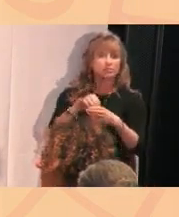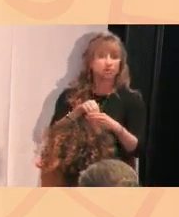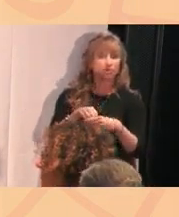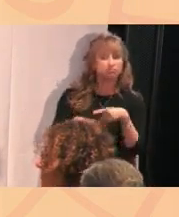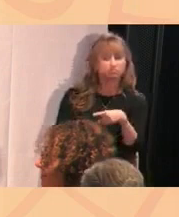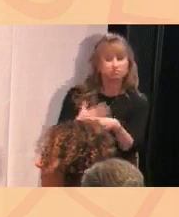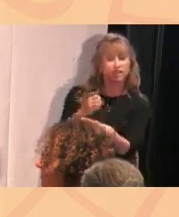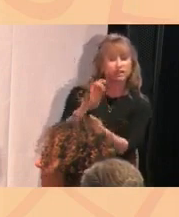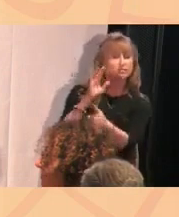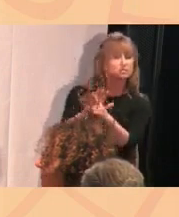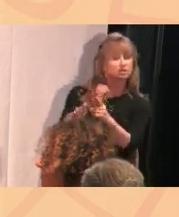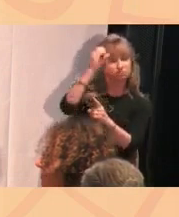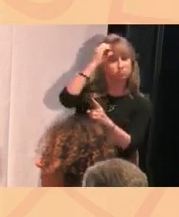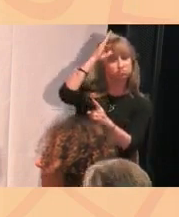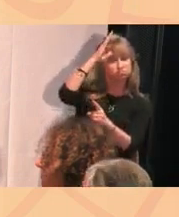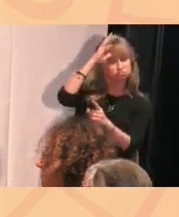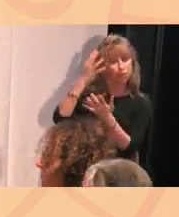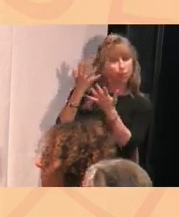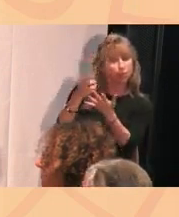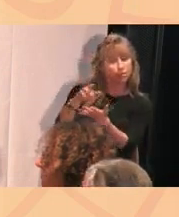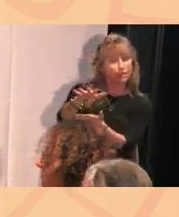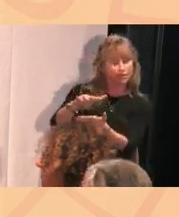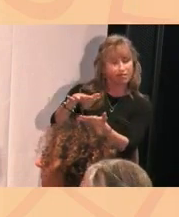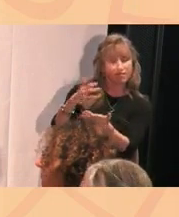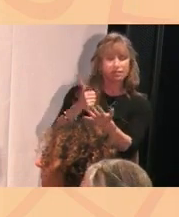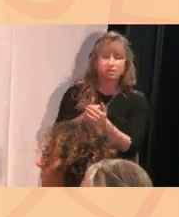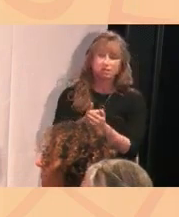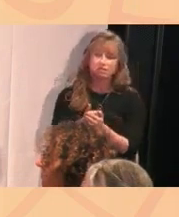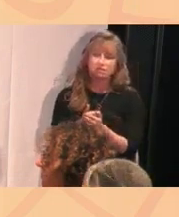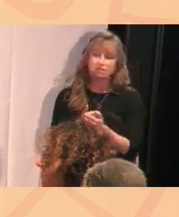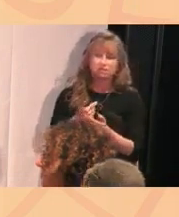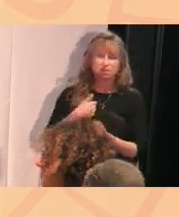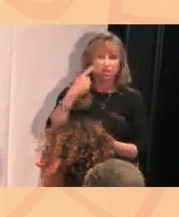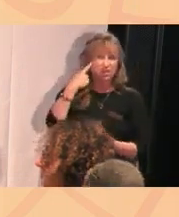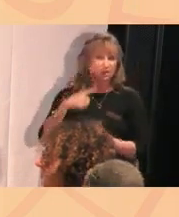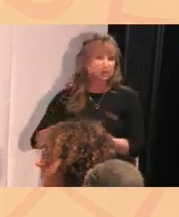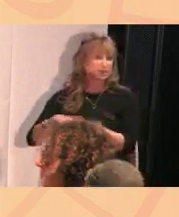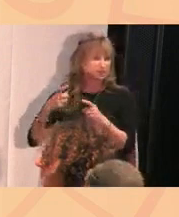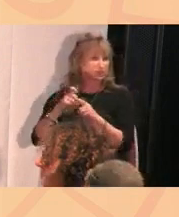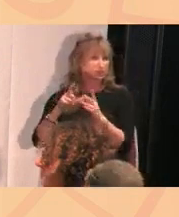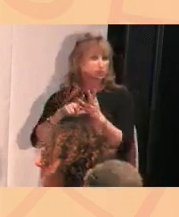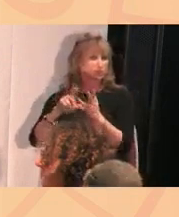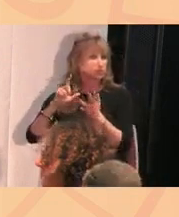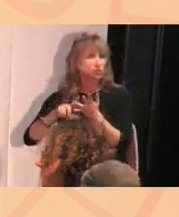So there were a range of people speaking who